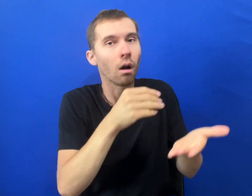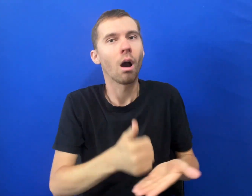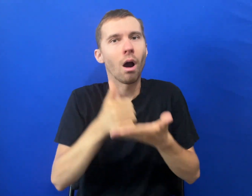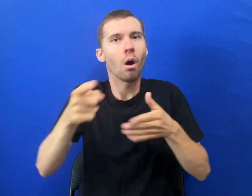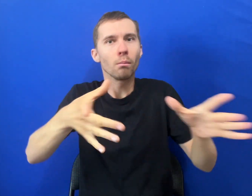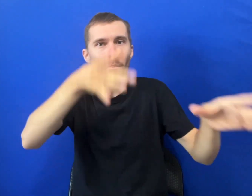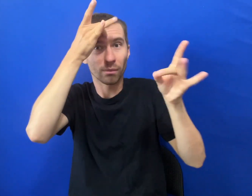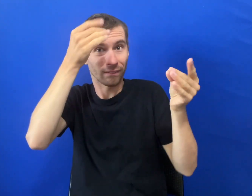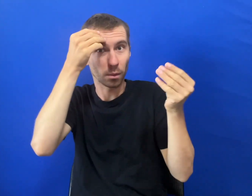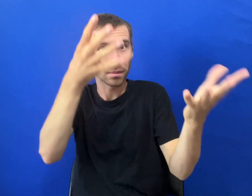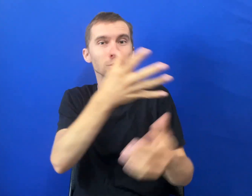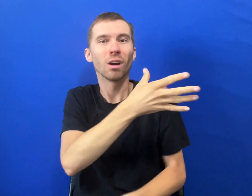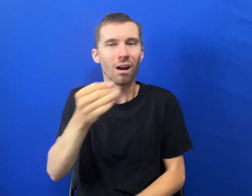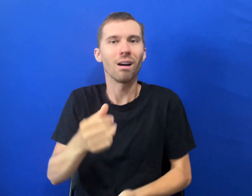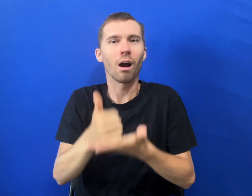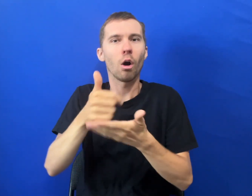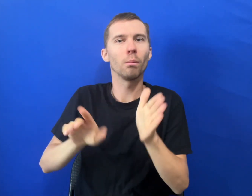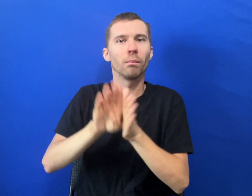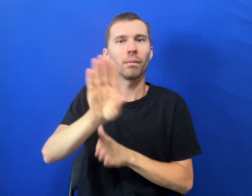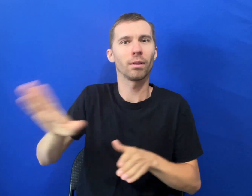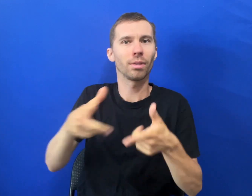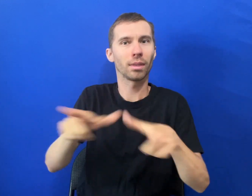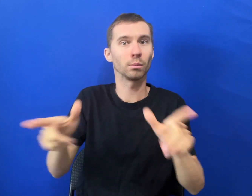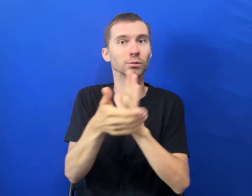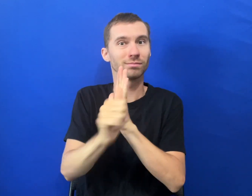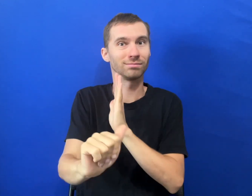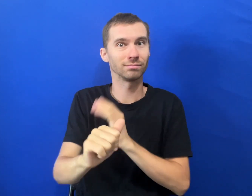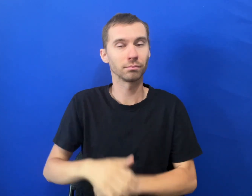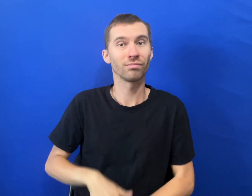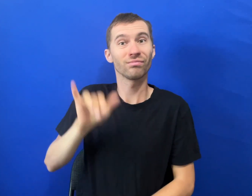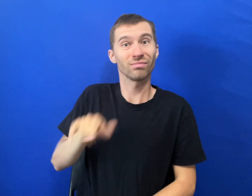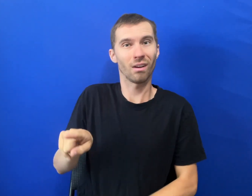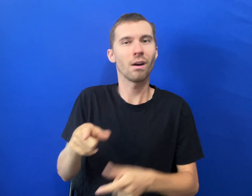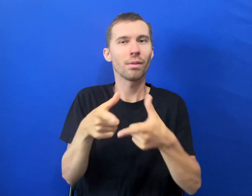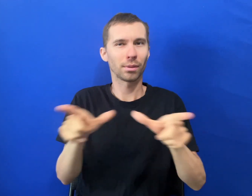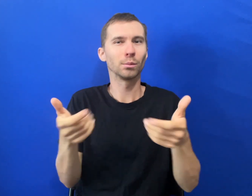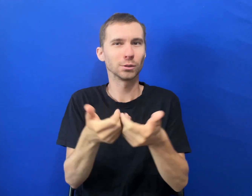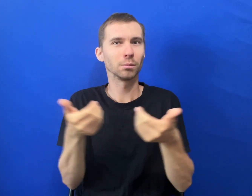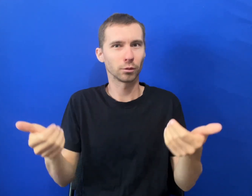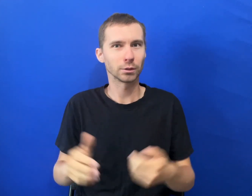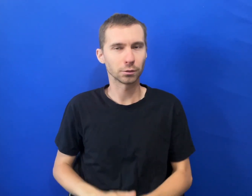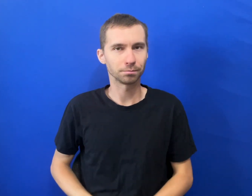So, students learn in a way that helps them to retain information and develop their language skills. That's called language separation.